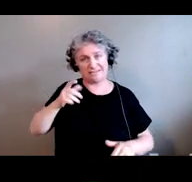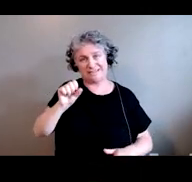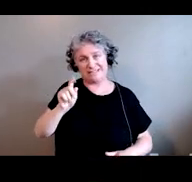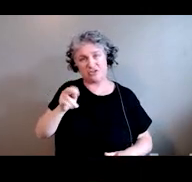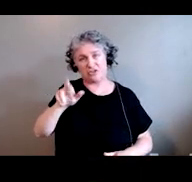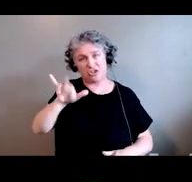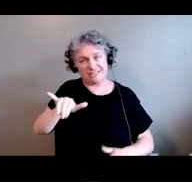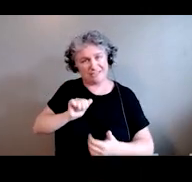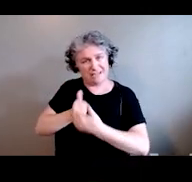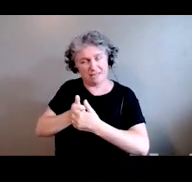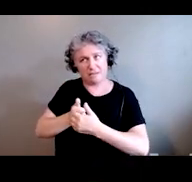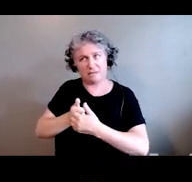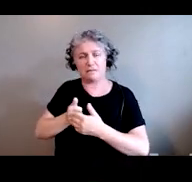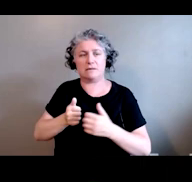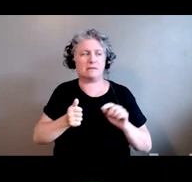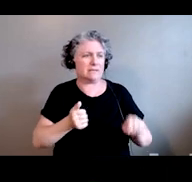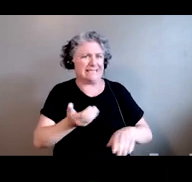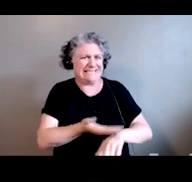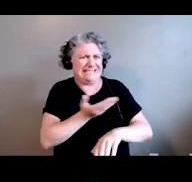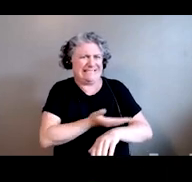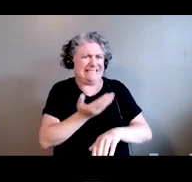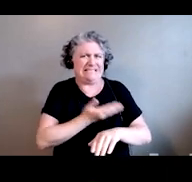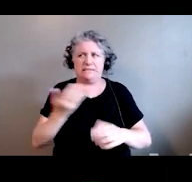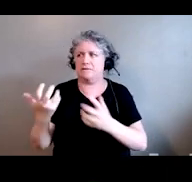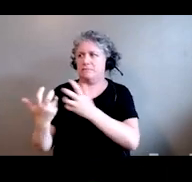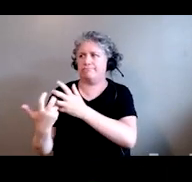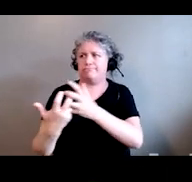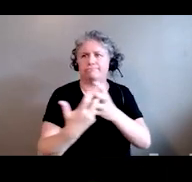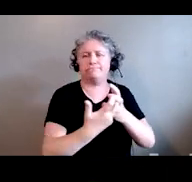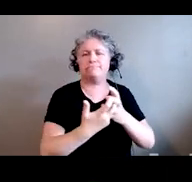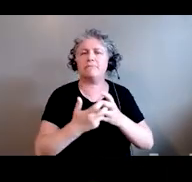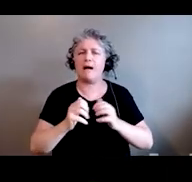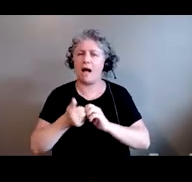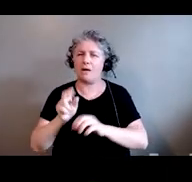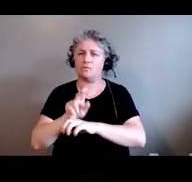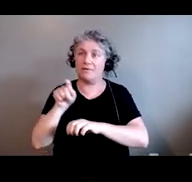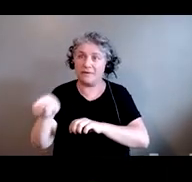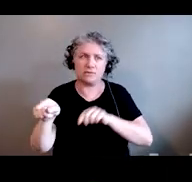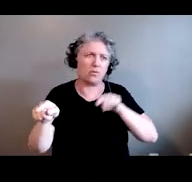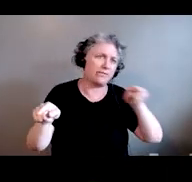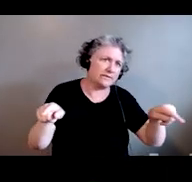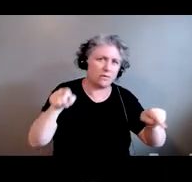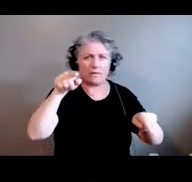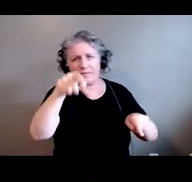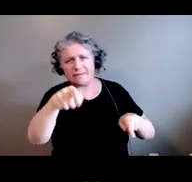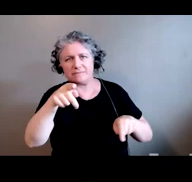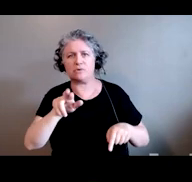Kind of that reference within there as to like yeah what can be done on each trail. Who could access what with what equipment.